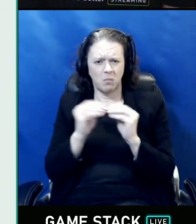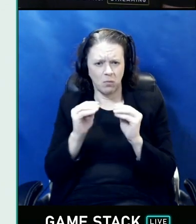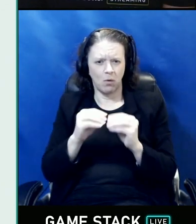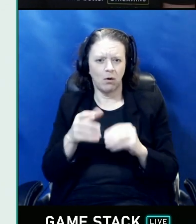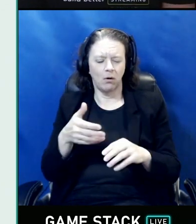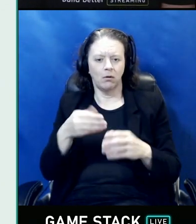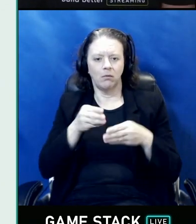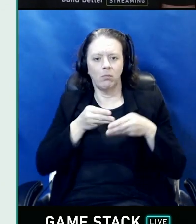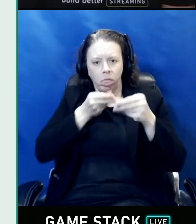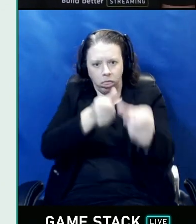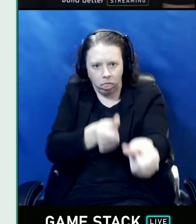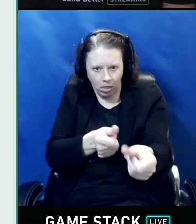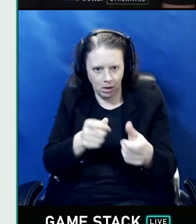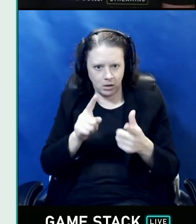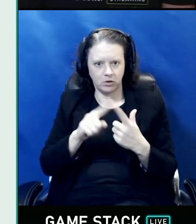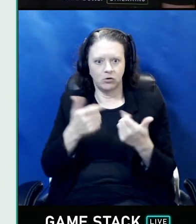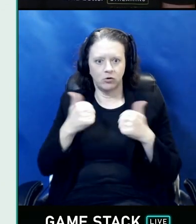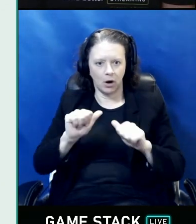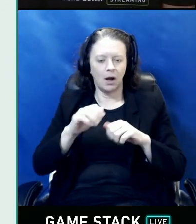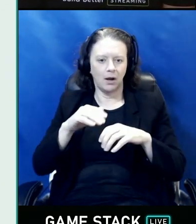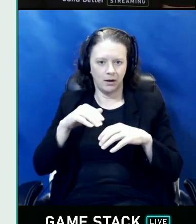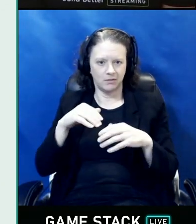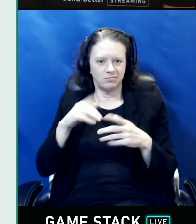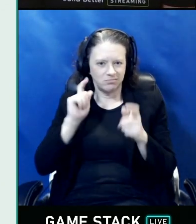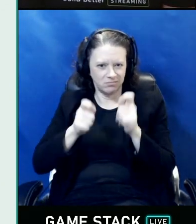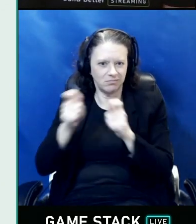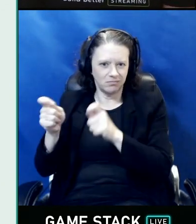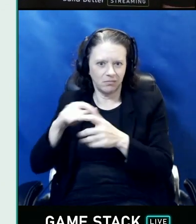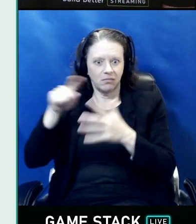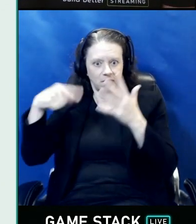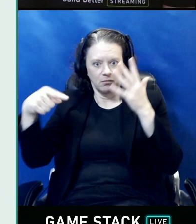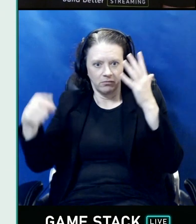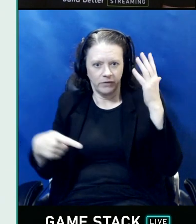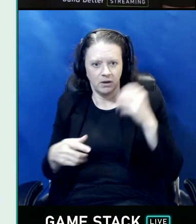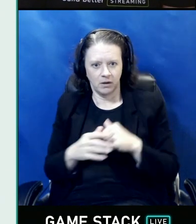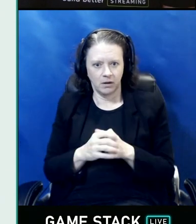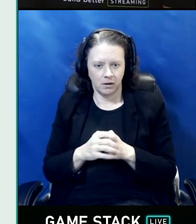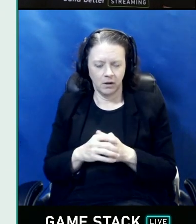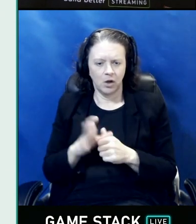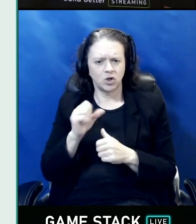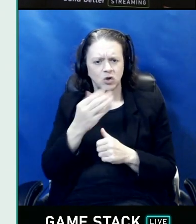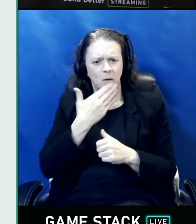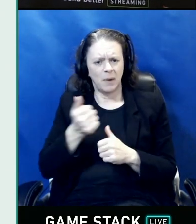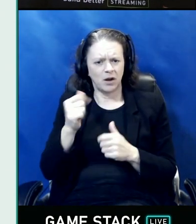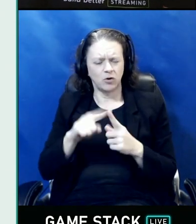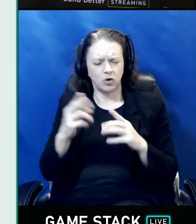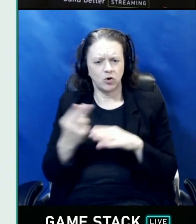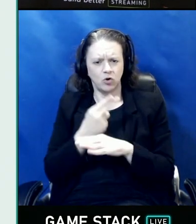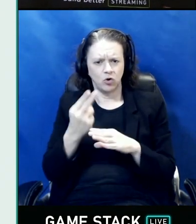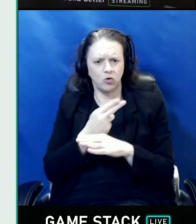So the alternative is to use a more advanced feature of the touch layouts, called variable replacement.